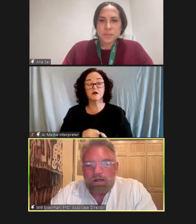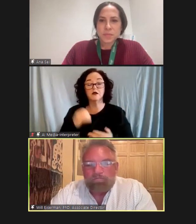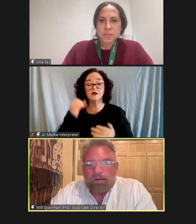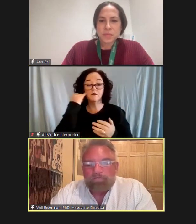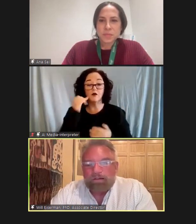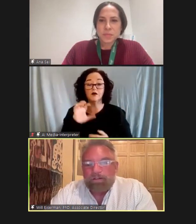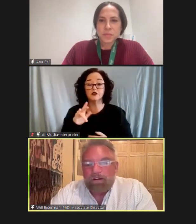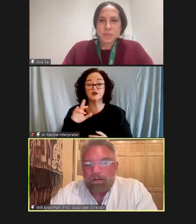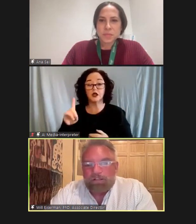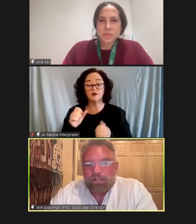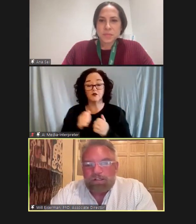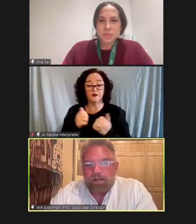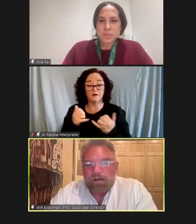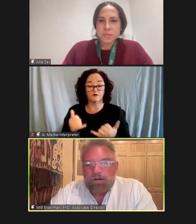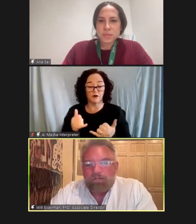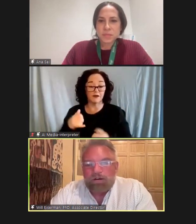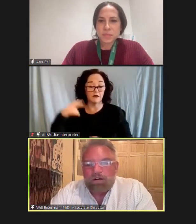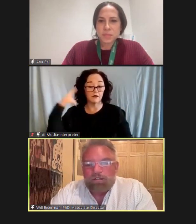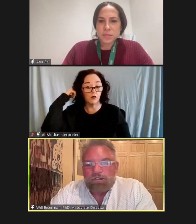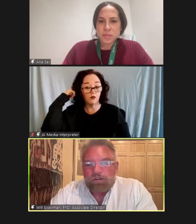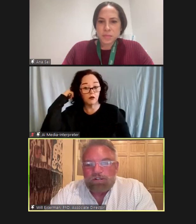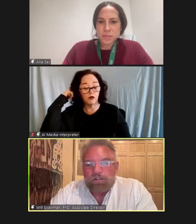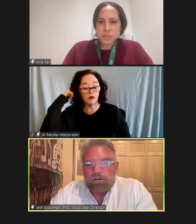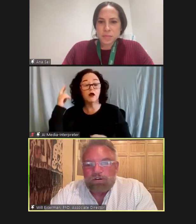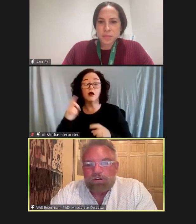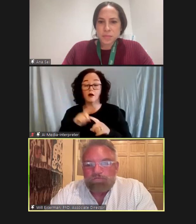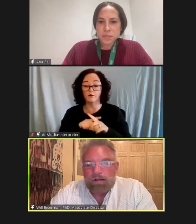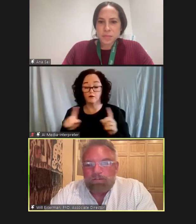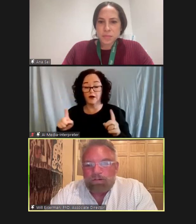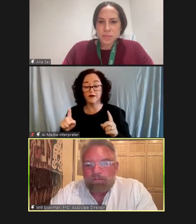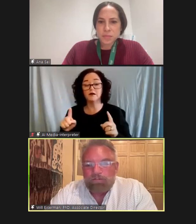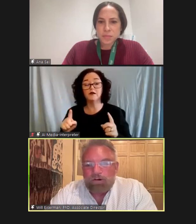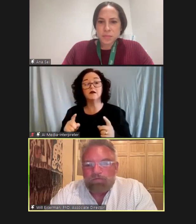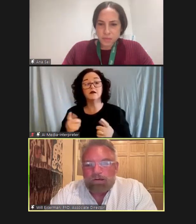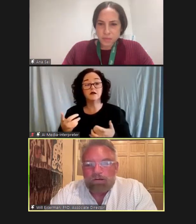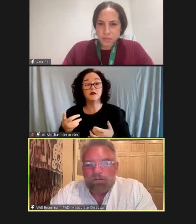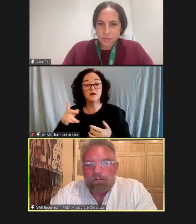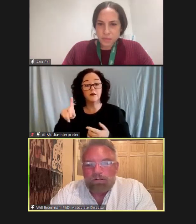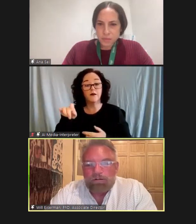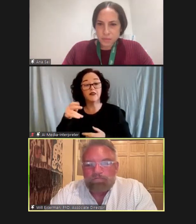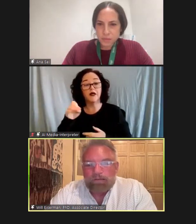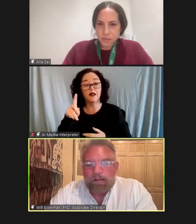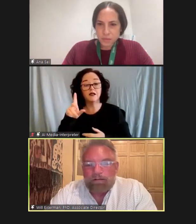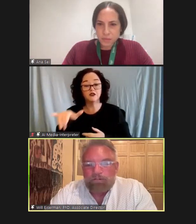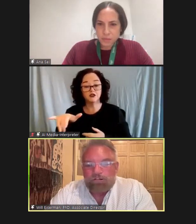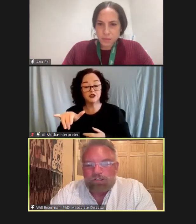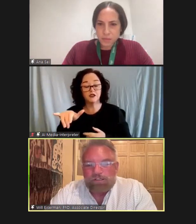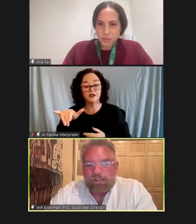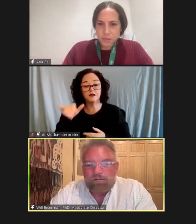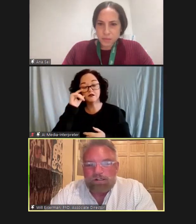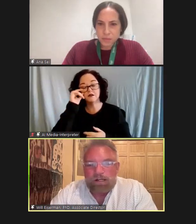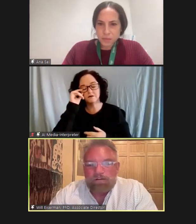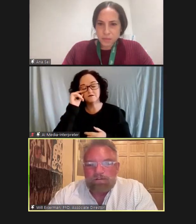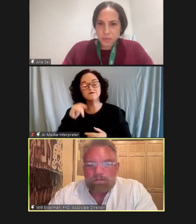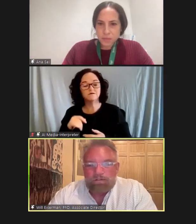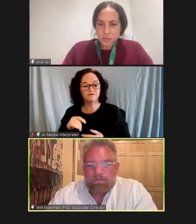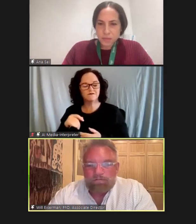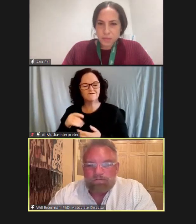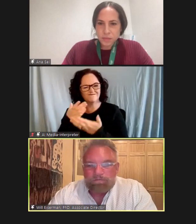a pathology of the auditory nerve benefit from a clear implant versus a